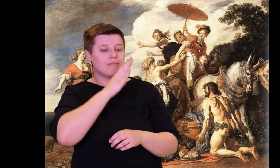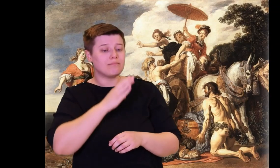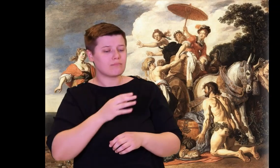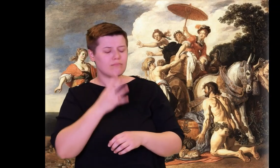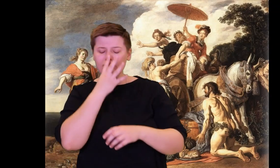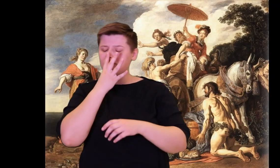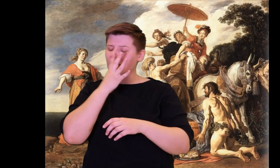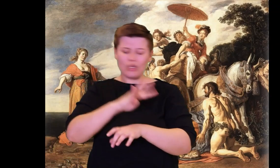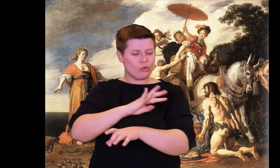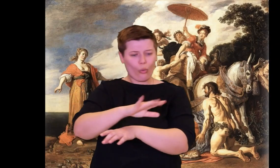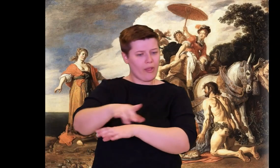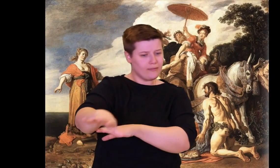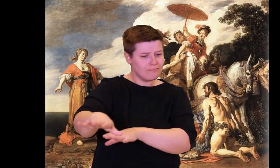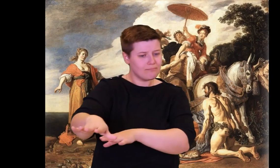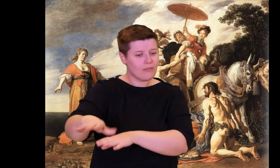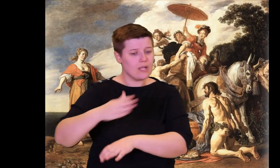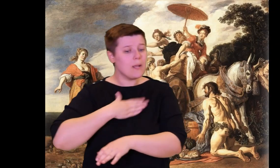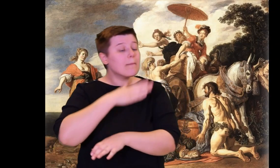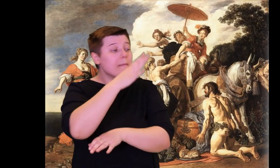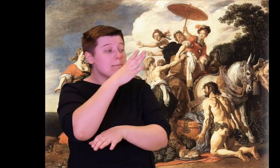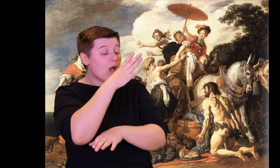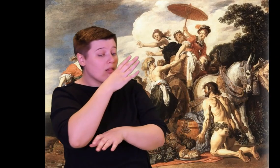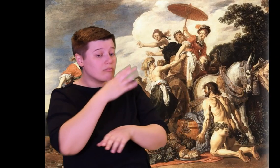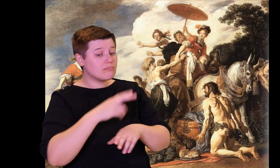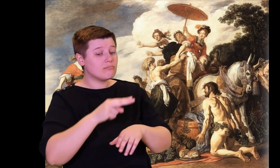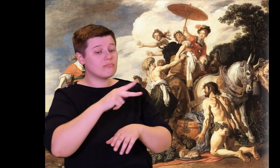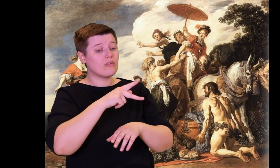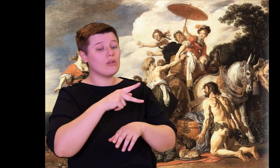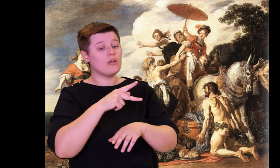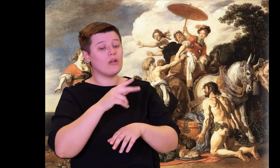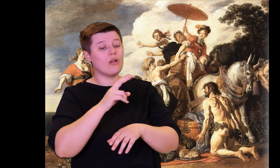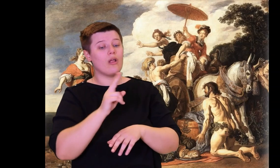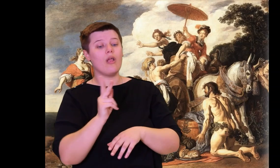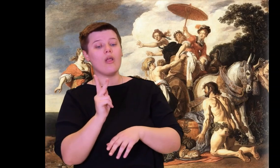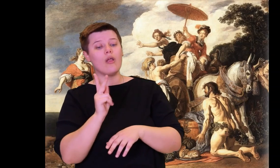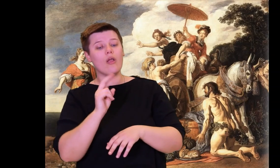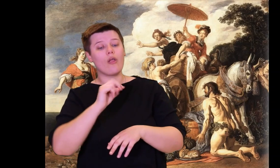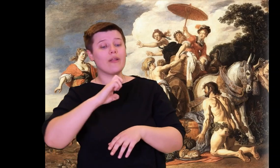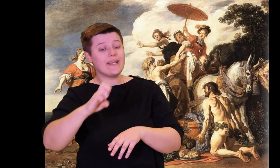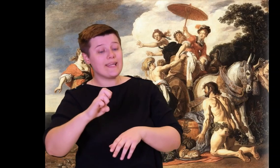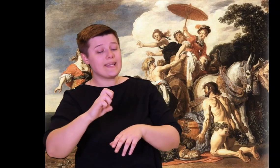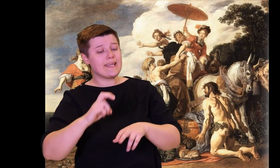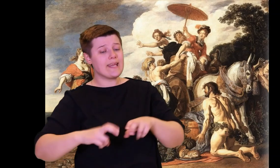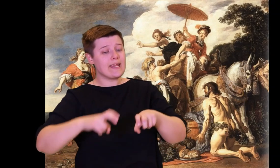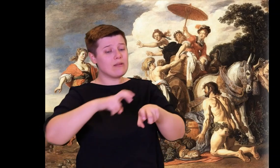walk on and ask directions for the palace of King Alcinous, my mighty father.